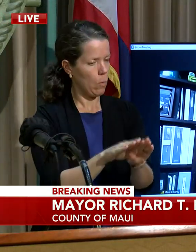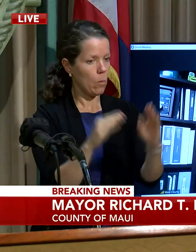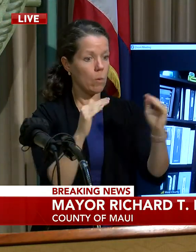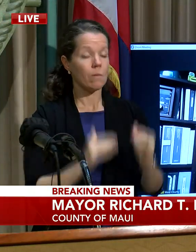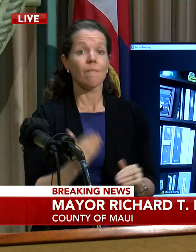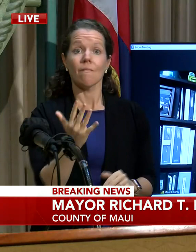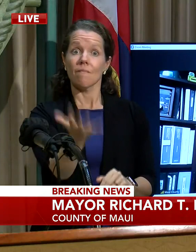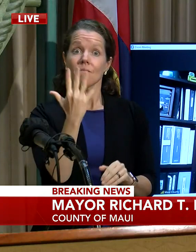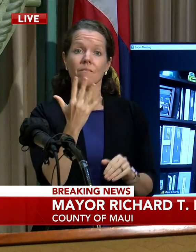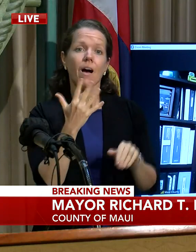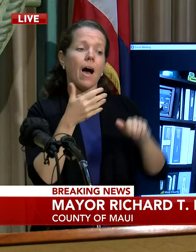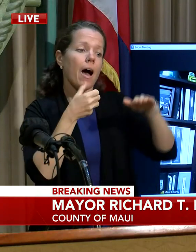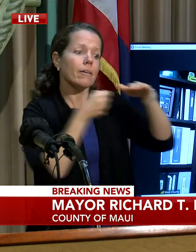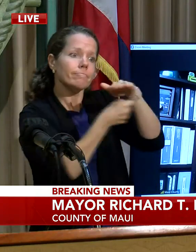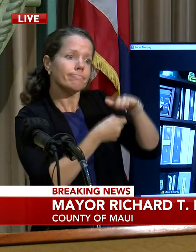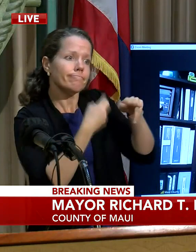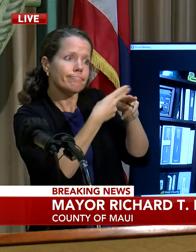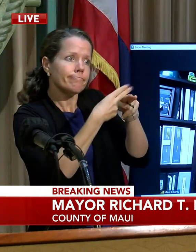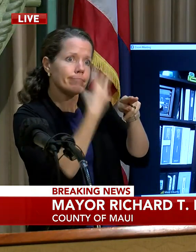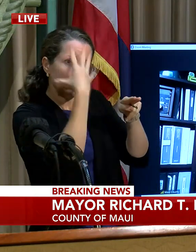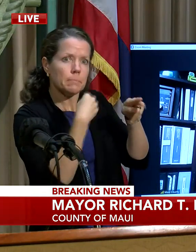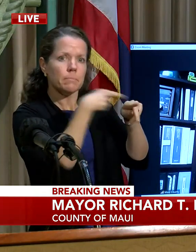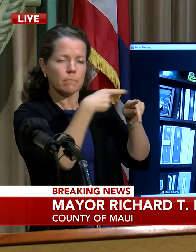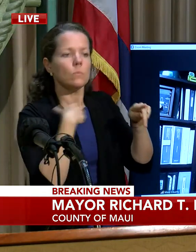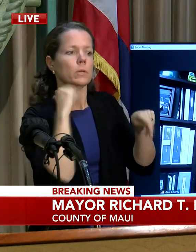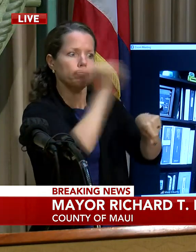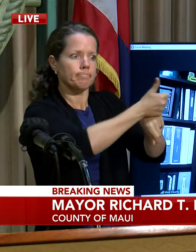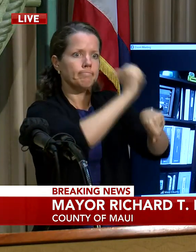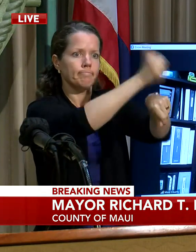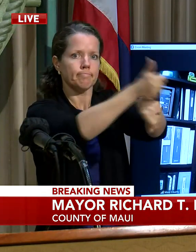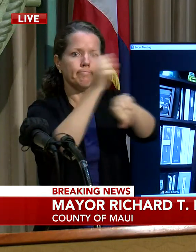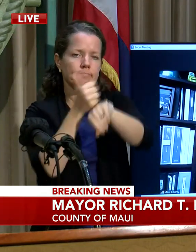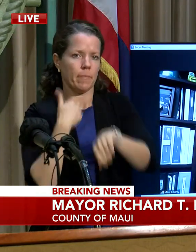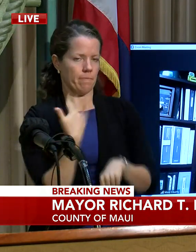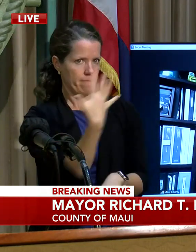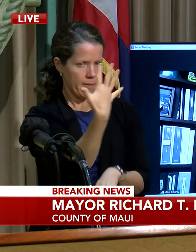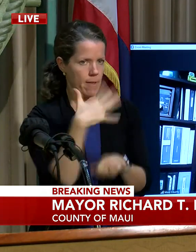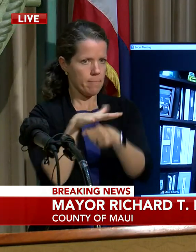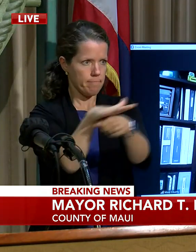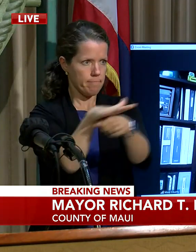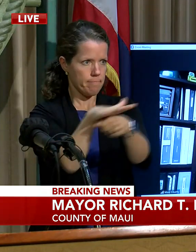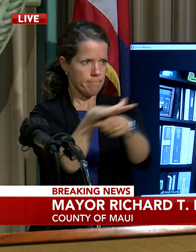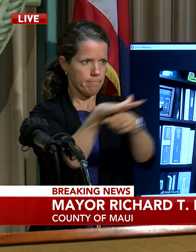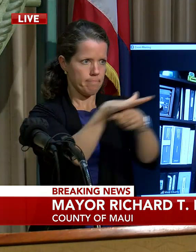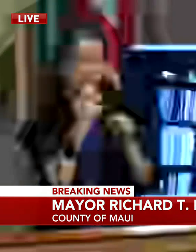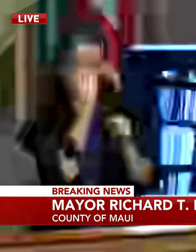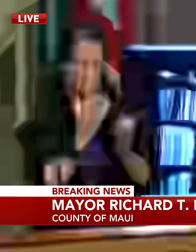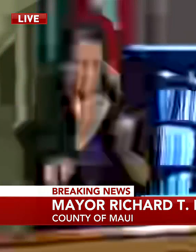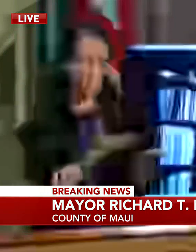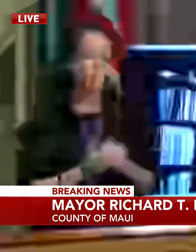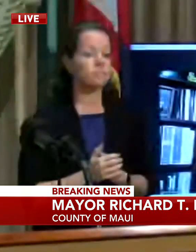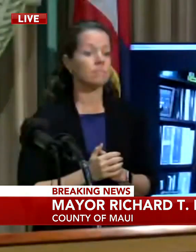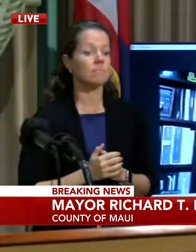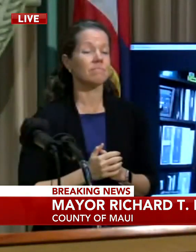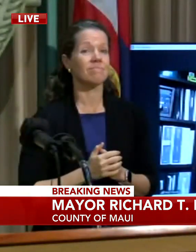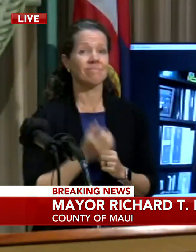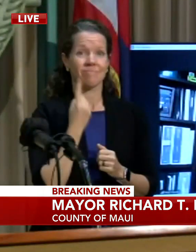AS A RESULT OF THREE FIRES THAT ARE CONTINUING, WE AS A RESULT OF THREE FIRES THAT ARE CONTINUING, WE HAVE AS A RESULT OF THREE FIRES THAT ARE CONTINUING, WE HAVE HAD AS A RESULT OF THREE FIRES THAT ARE CONTINUING, WE HAVE HAD 13 ARE CONTINUING, WE HAVE HAD 13 ARE CONTINUING, WE HAVE HAD 13 EVACUATIONS ARE CONTINUING, WE HAVE HAD 13 EVACUATIONS FROM ARE CONTINUING, WE HAVE HAD 13 EVACUATIONS FROM DIFFERENT EVACUATIONS FROM DIFFERENT EVACUATIONS FROM DIFFERENT NEIGHBORHOODS